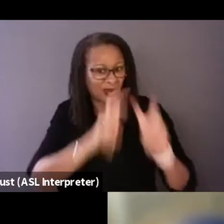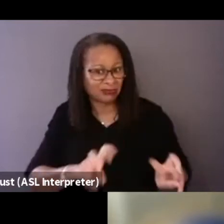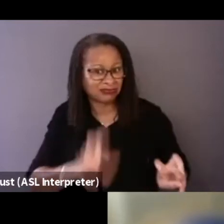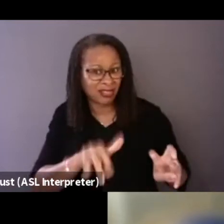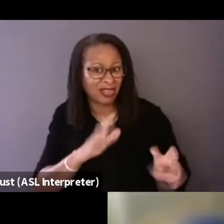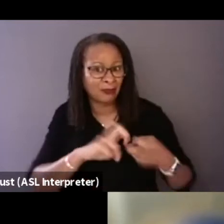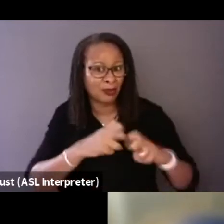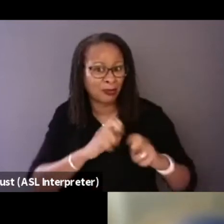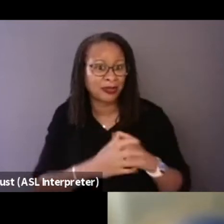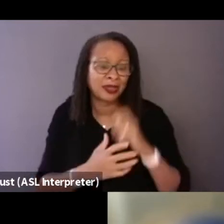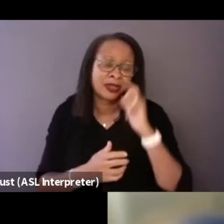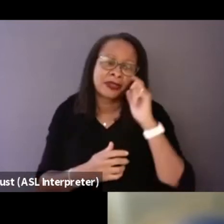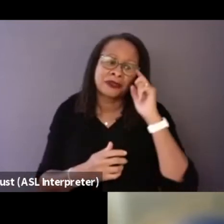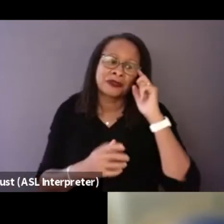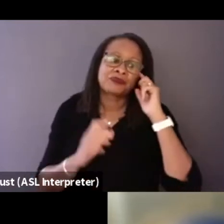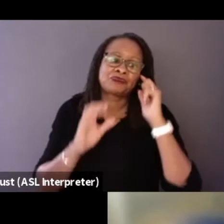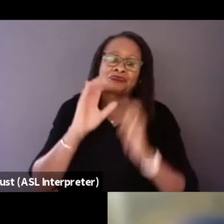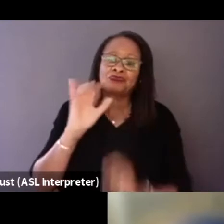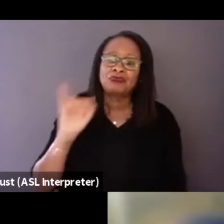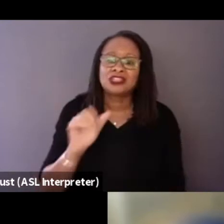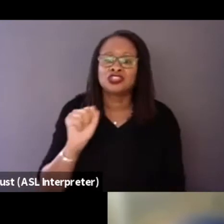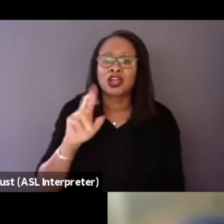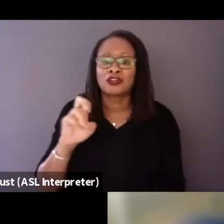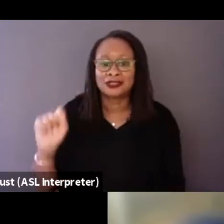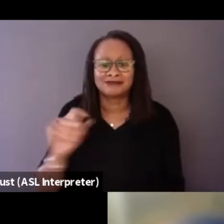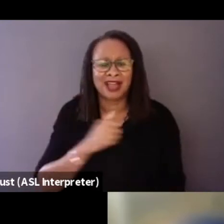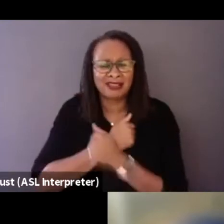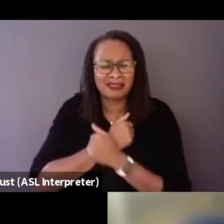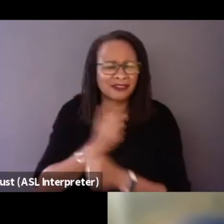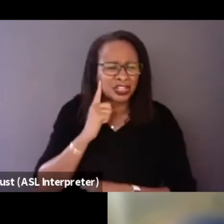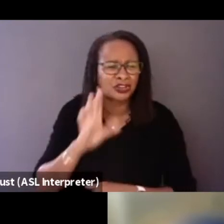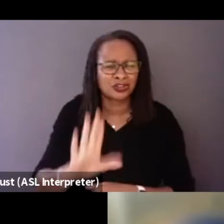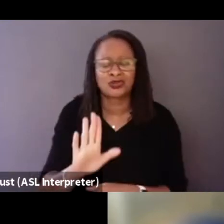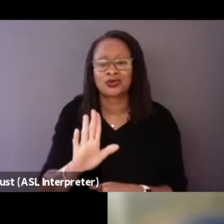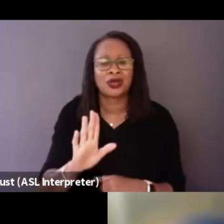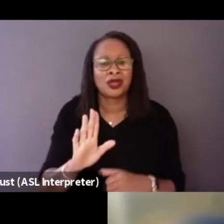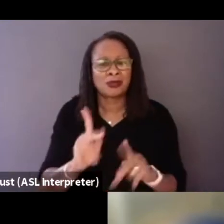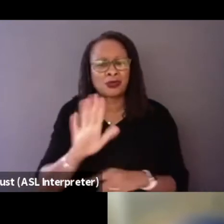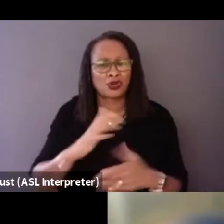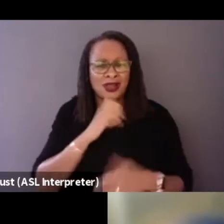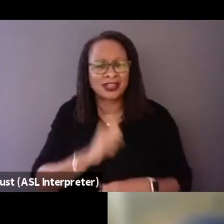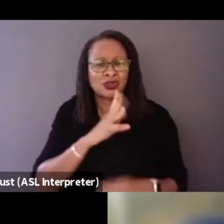I just love to hear people your age talking about mental health, because I know, and I-